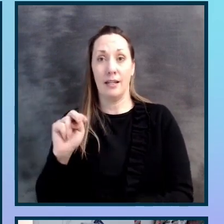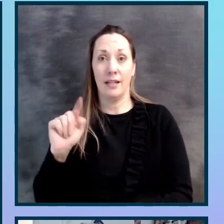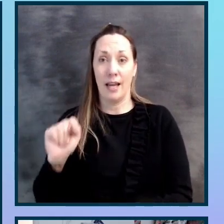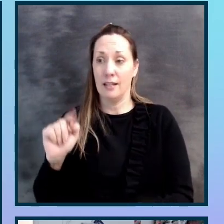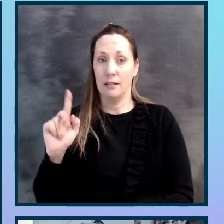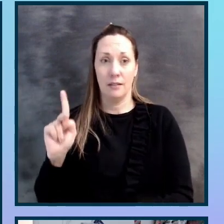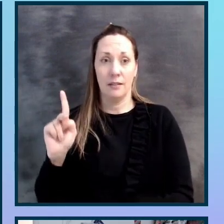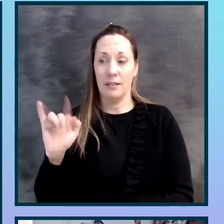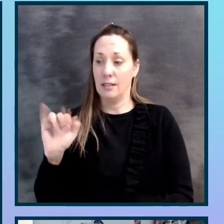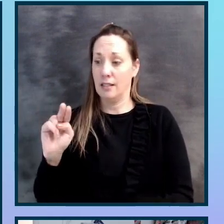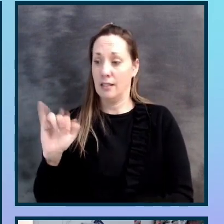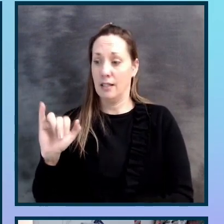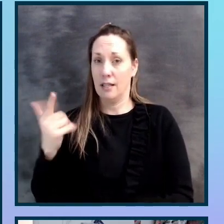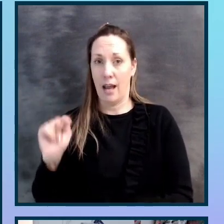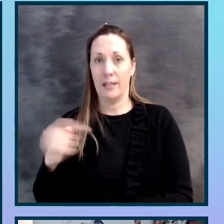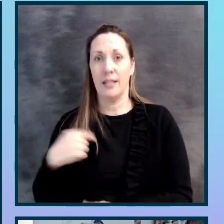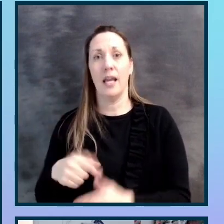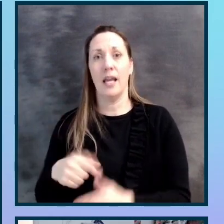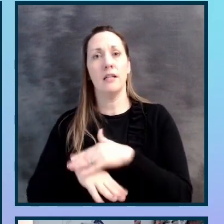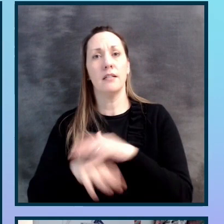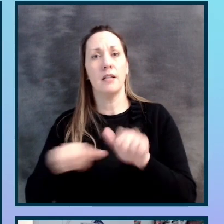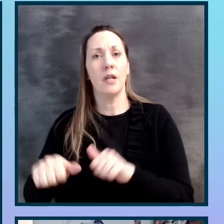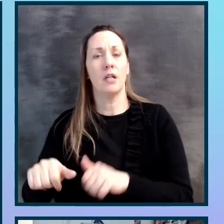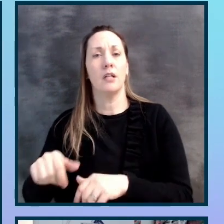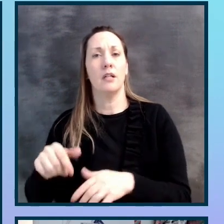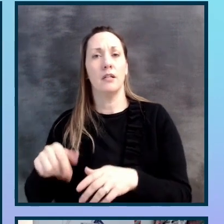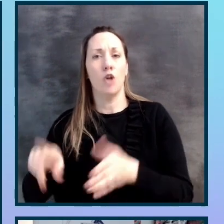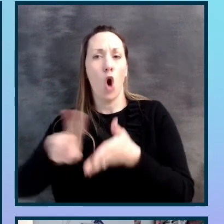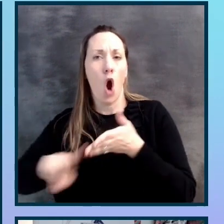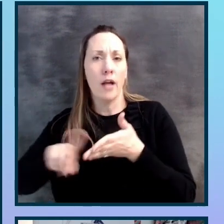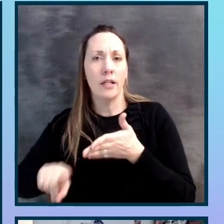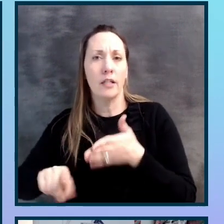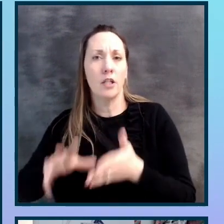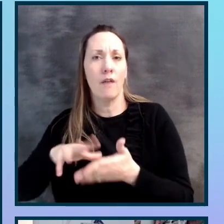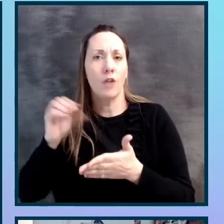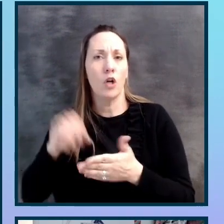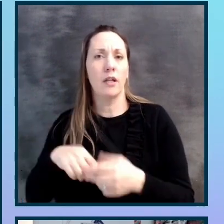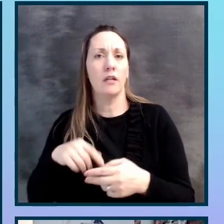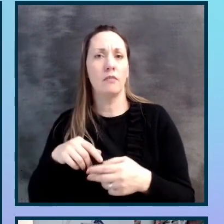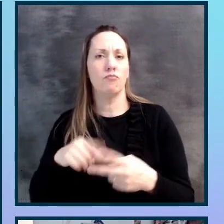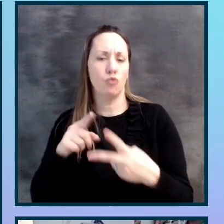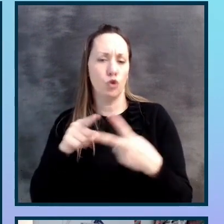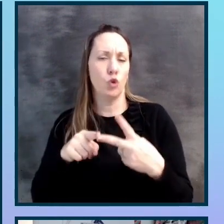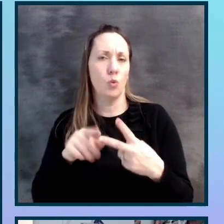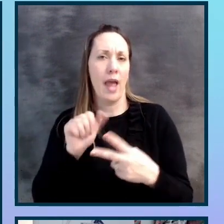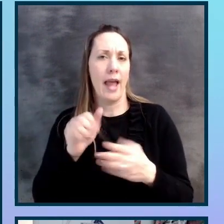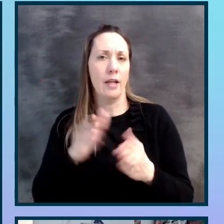had an accessibility audit conducted of two of Learning A-Z's product sites. As expected,